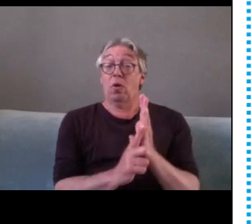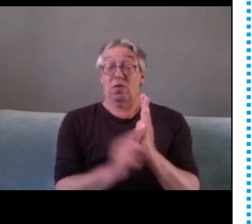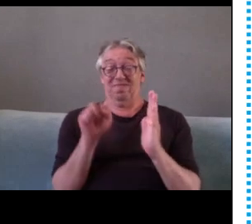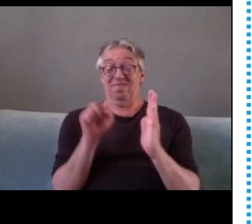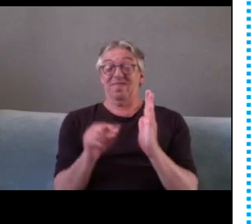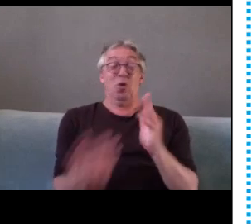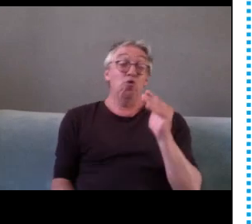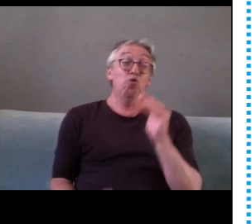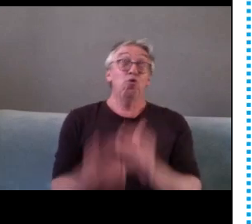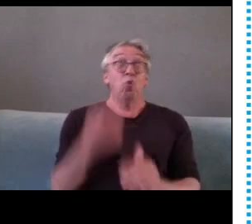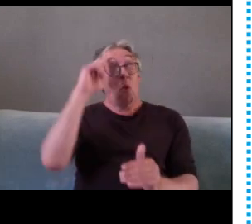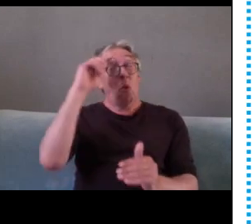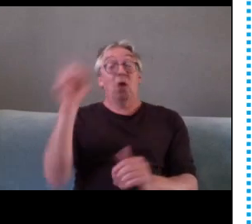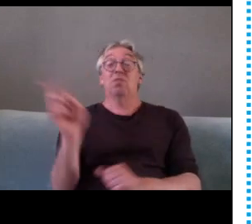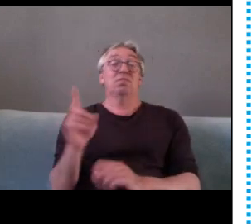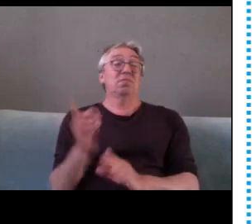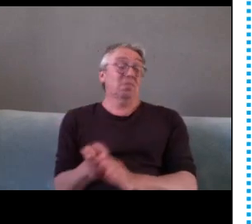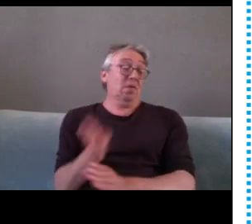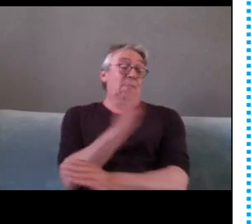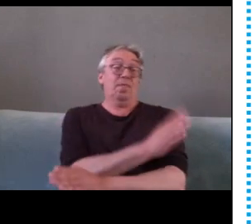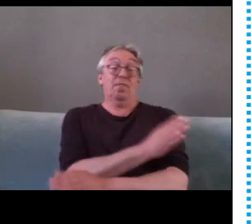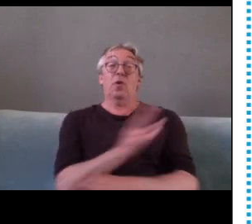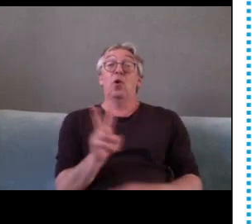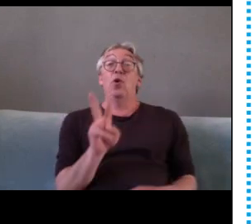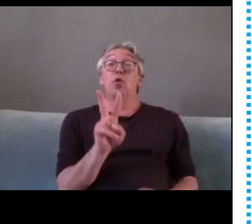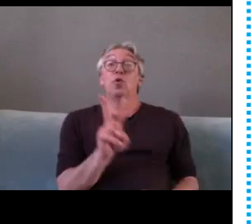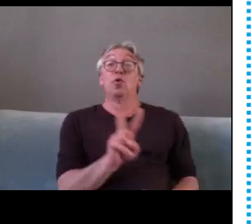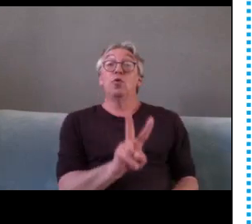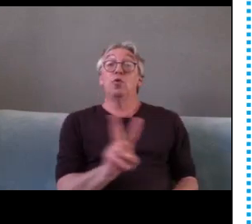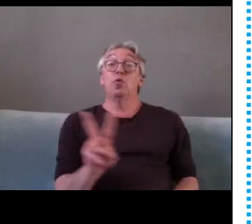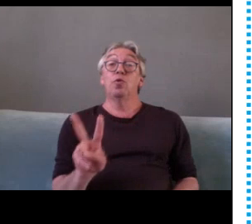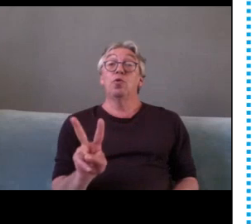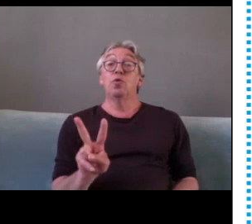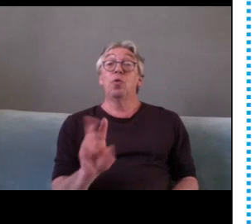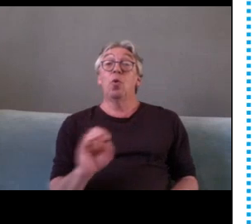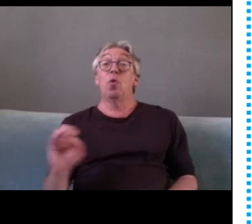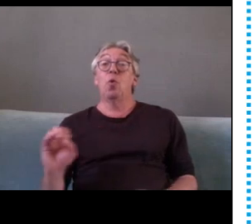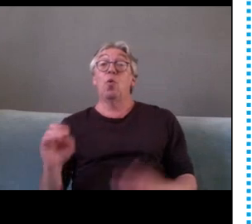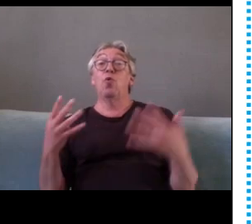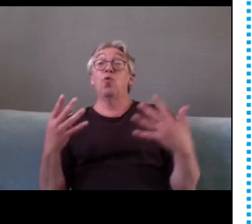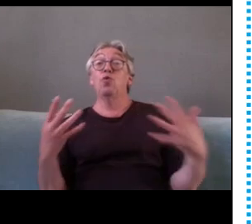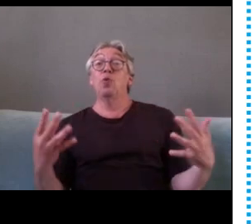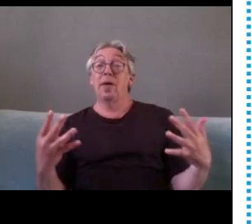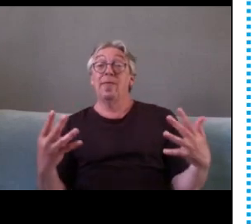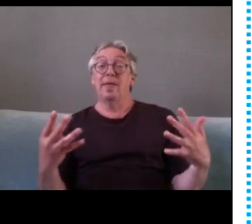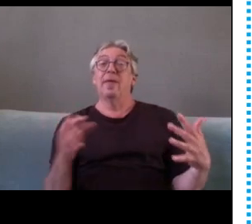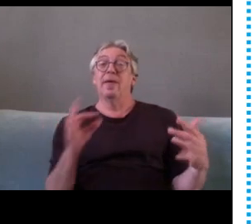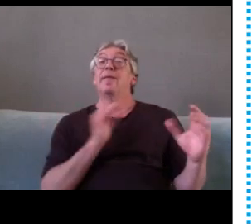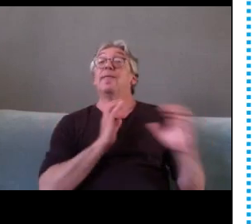And in that previous legal framework there were other services